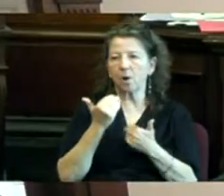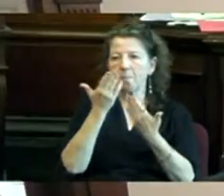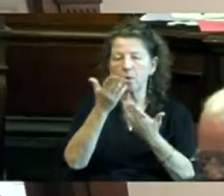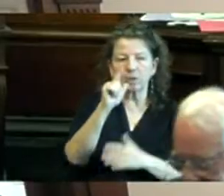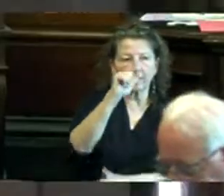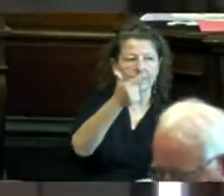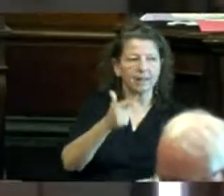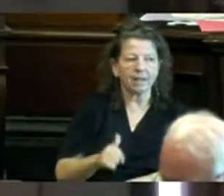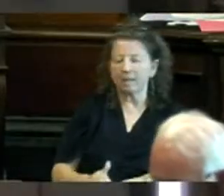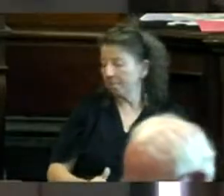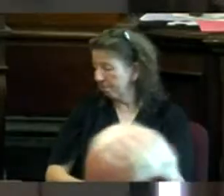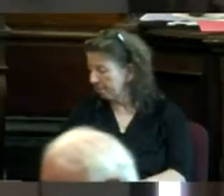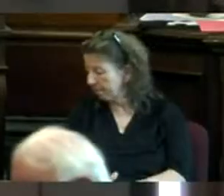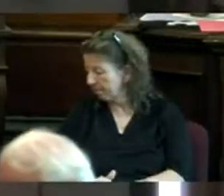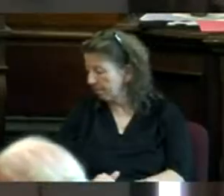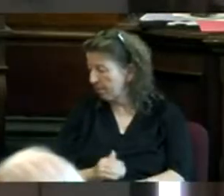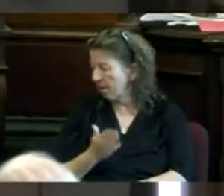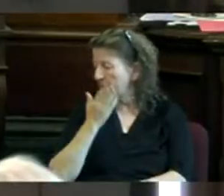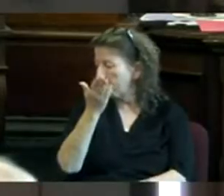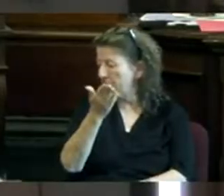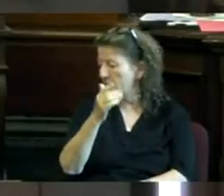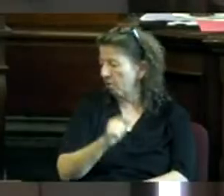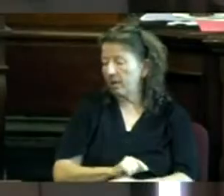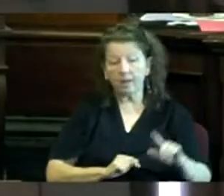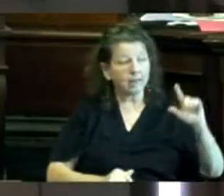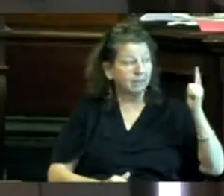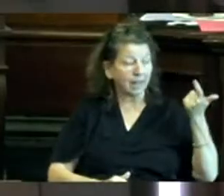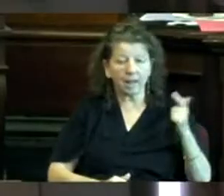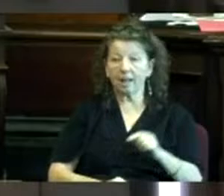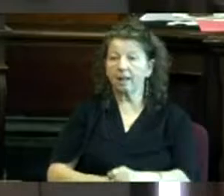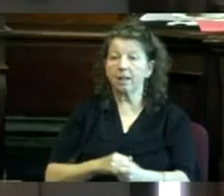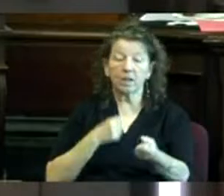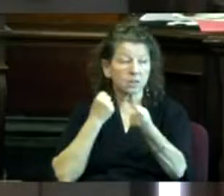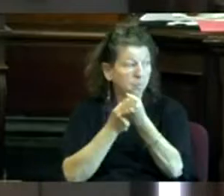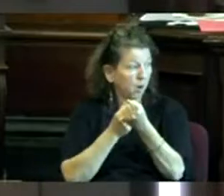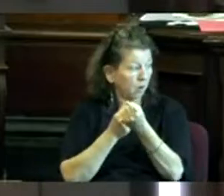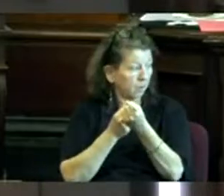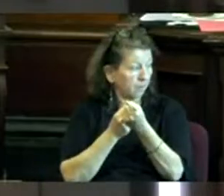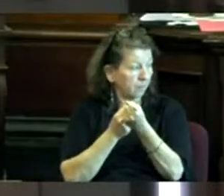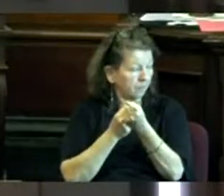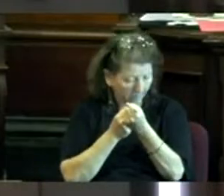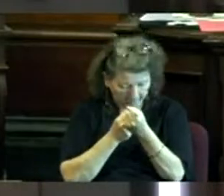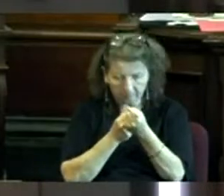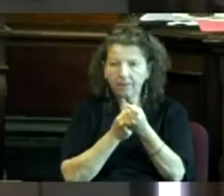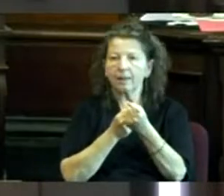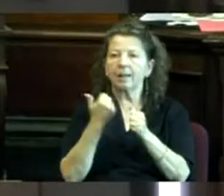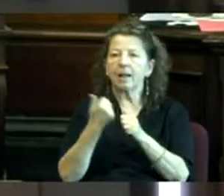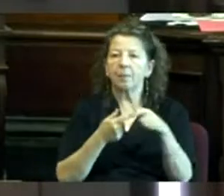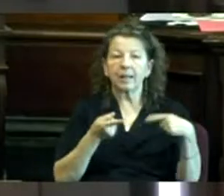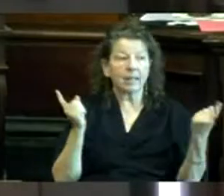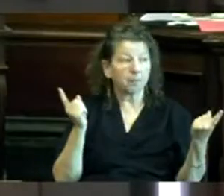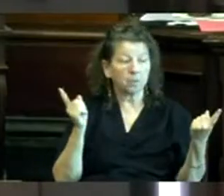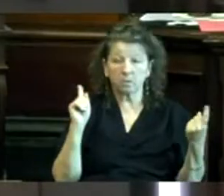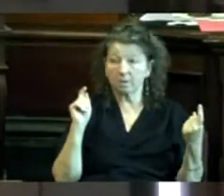much. Really appreciate your your service. And I'm going to ask for a motion and a second on